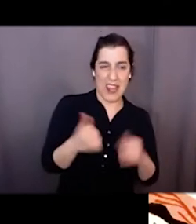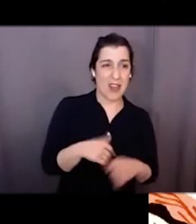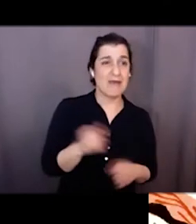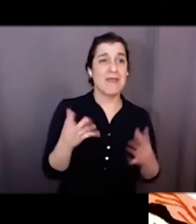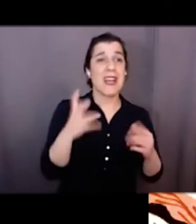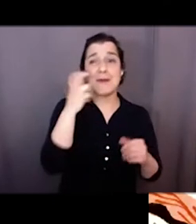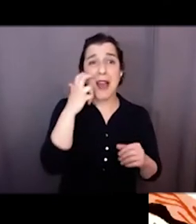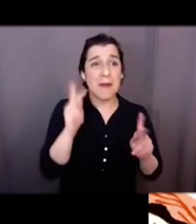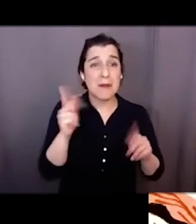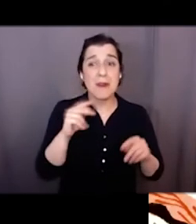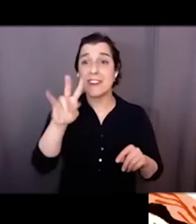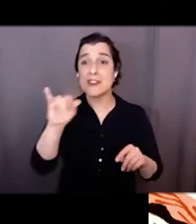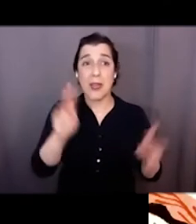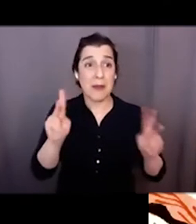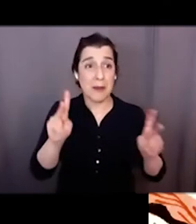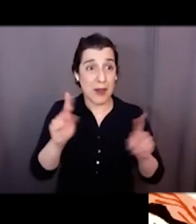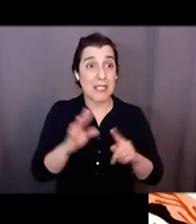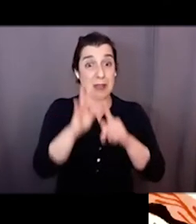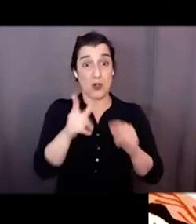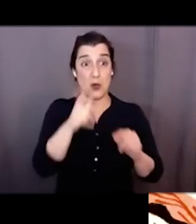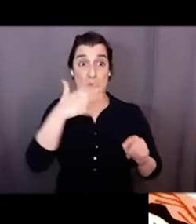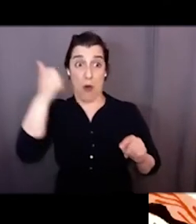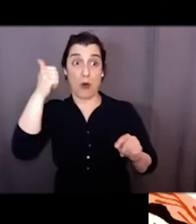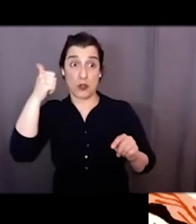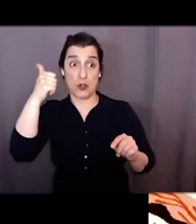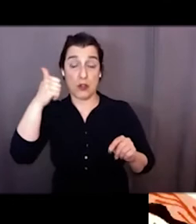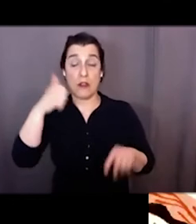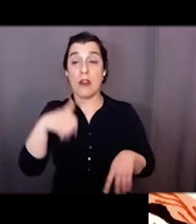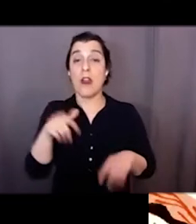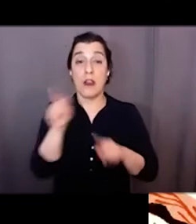especially those who are older or who have encountered the vision loss as a